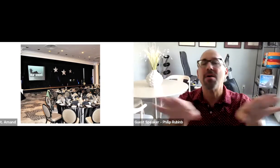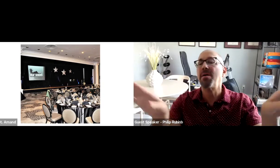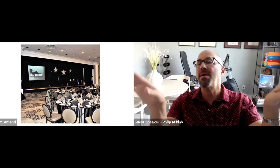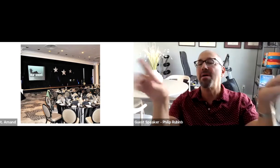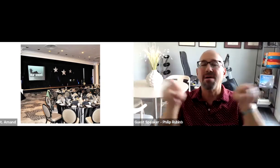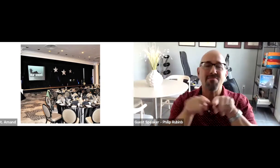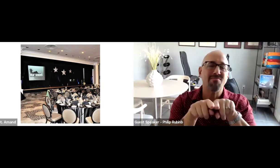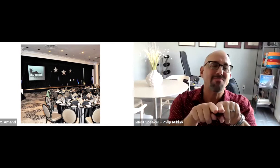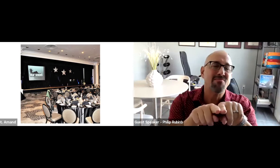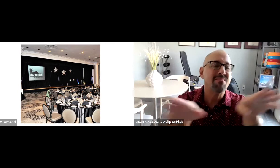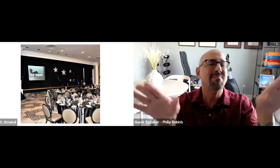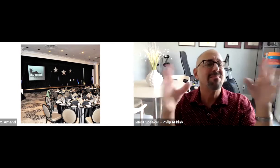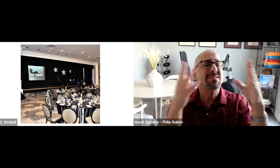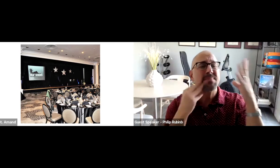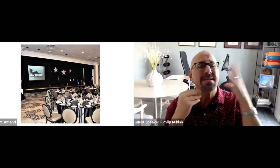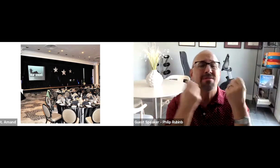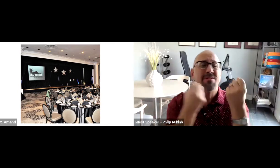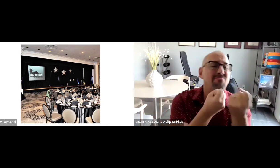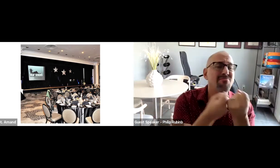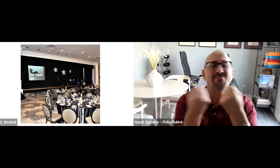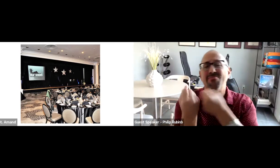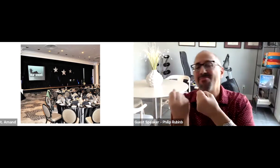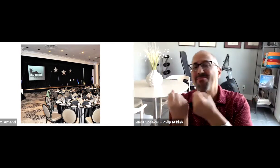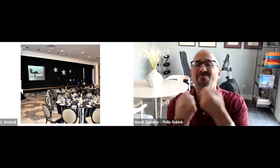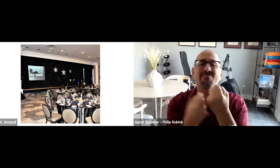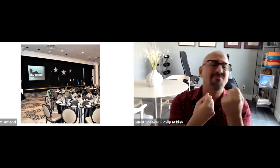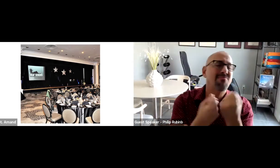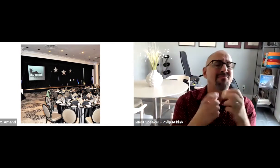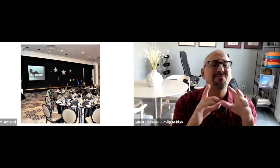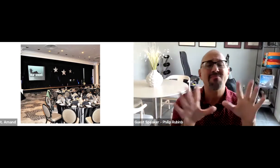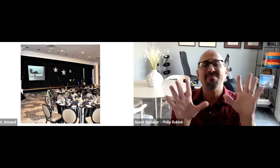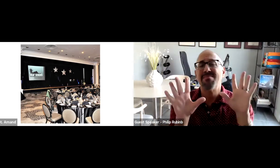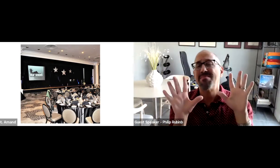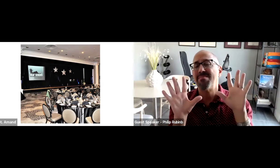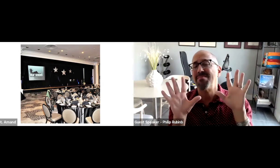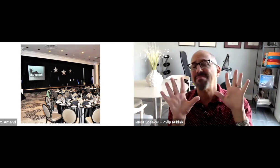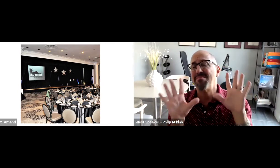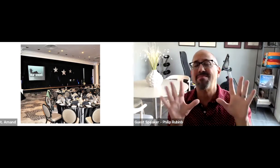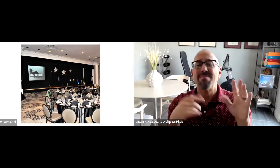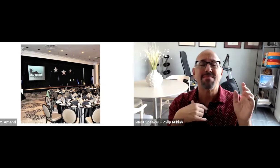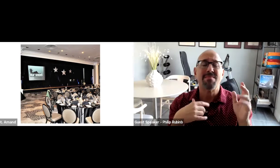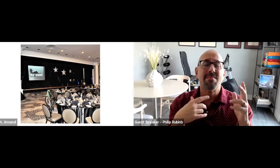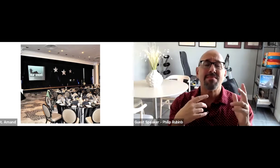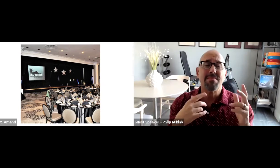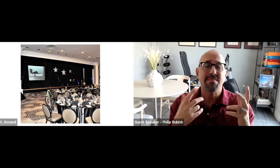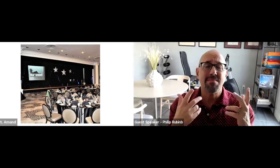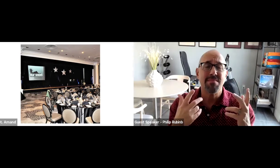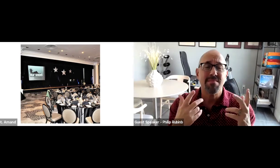a big part in his life. You know, even though he and I came together at different times, then we were apart, but we still were